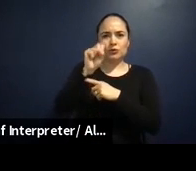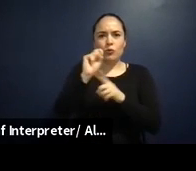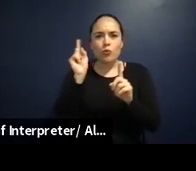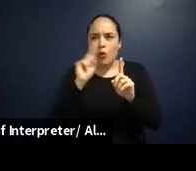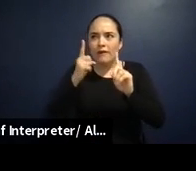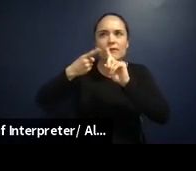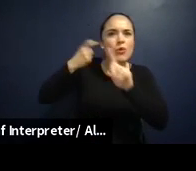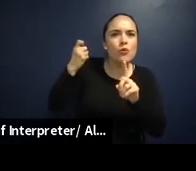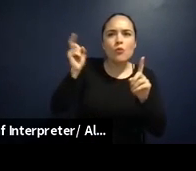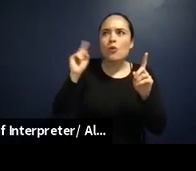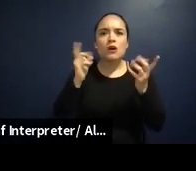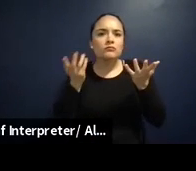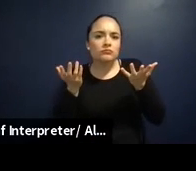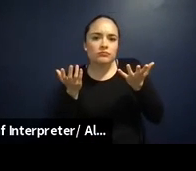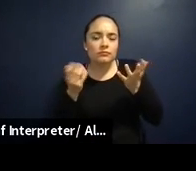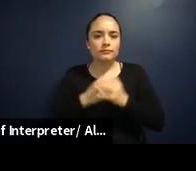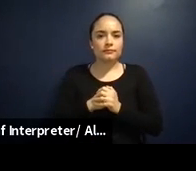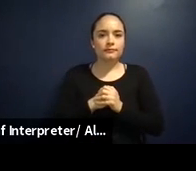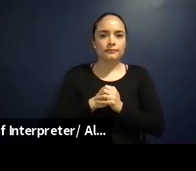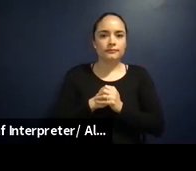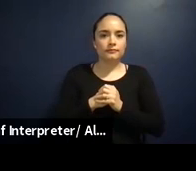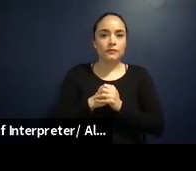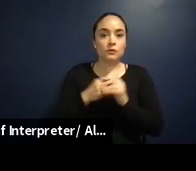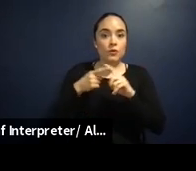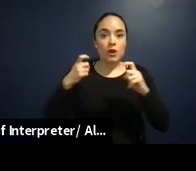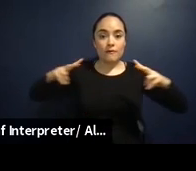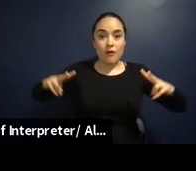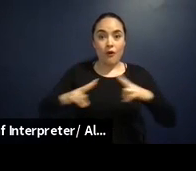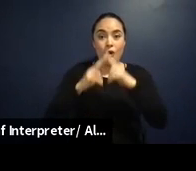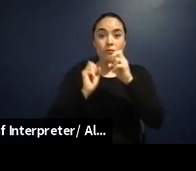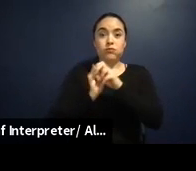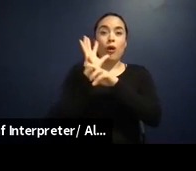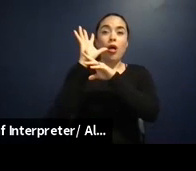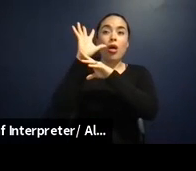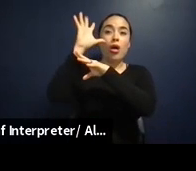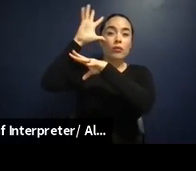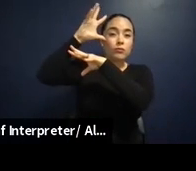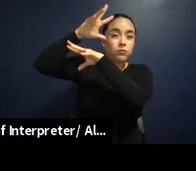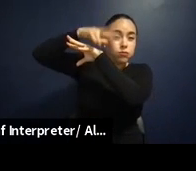our Earth is very dynamic. We have lots of different places where volcanoes are erupting. You